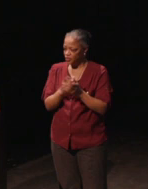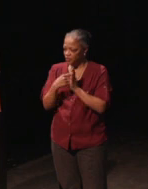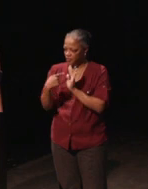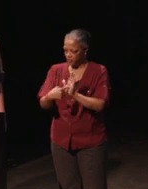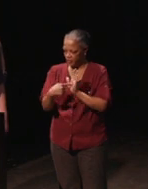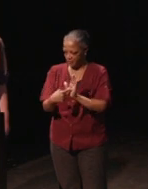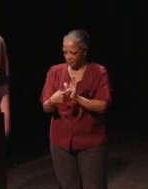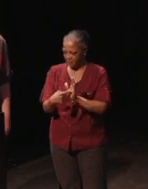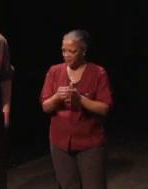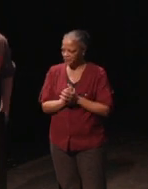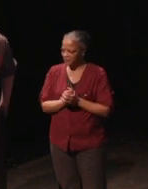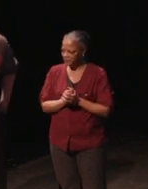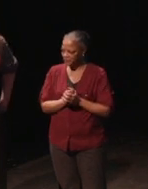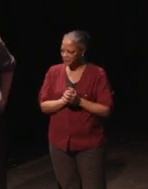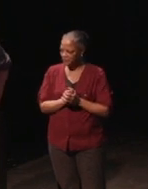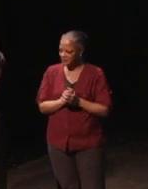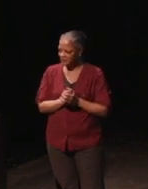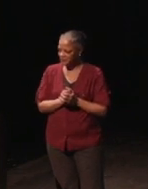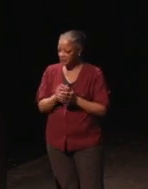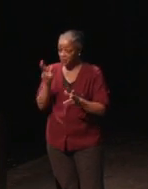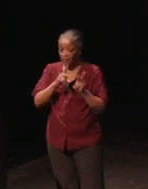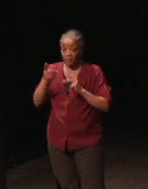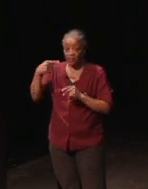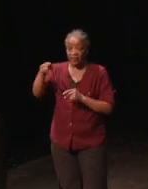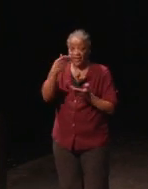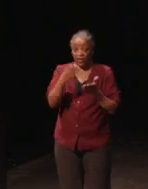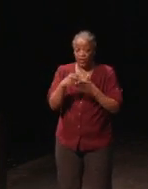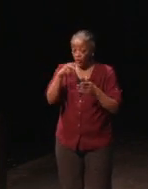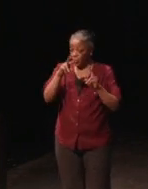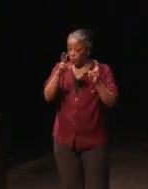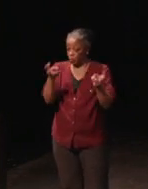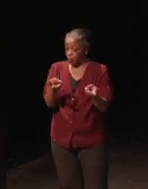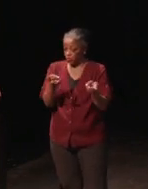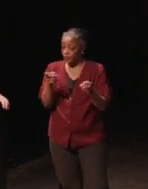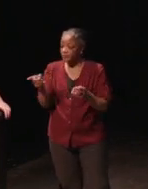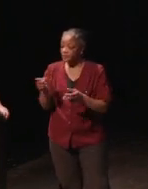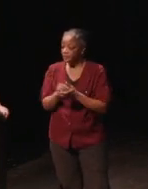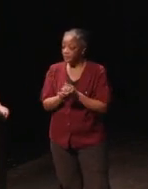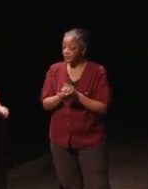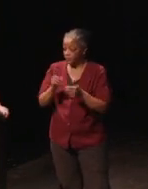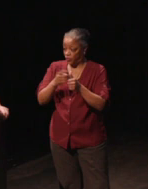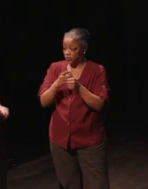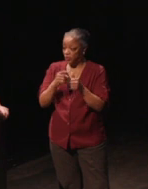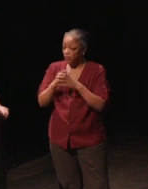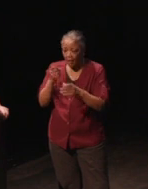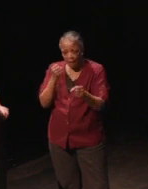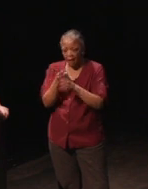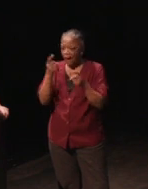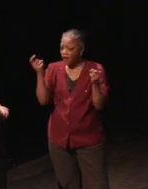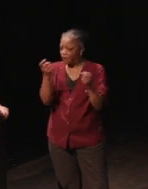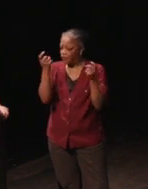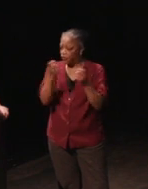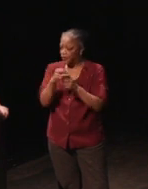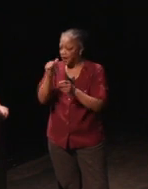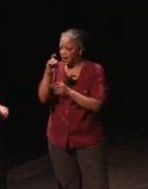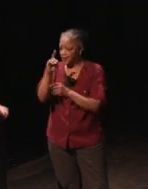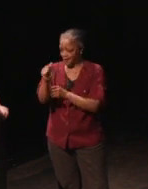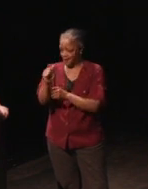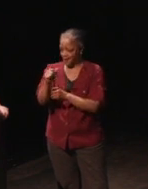There are some people in the room who won't be able to read these quotes so I'm going to read them out. The first one, "On the anniversary of the Americans With Disabilities Act,